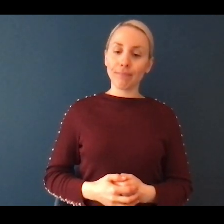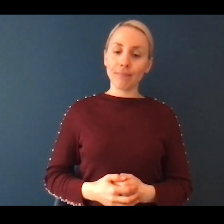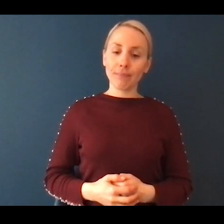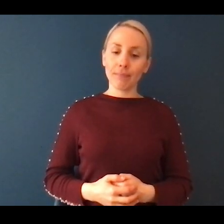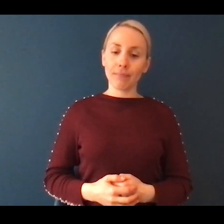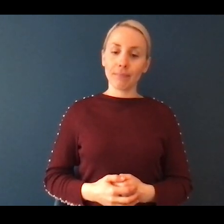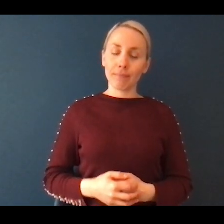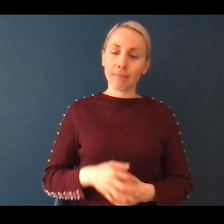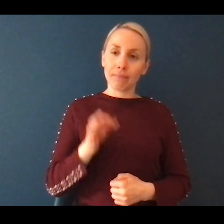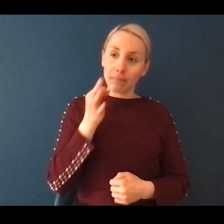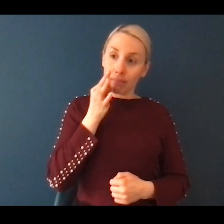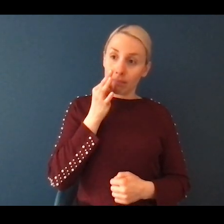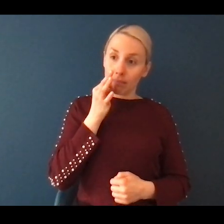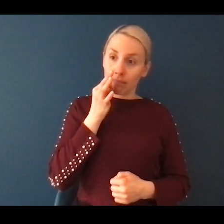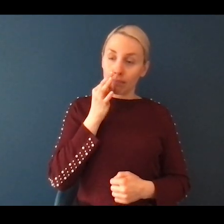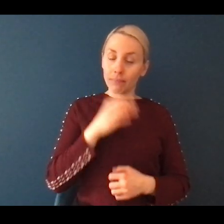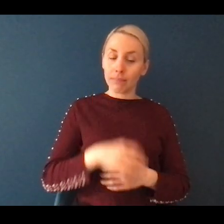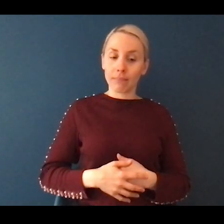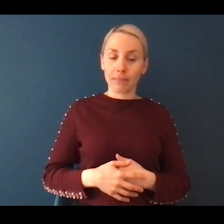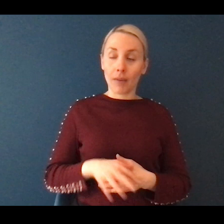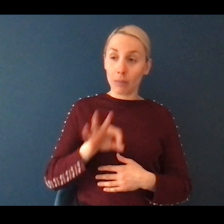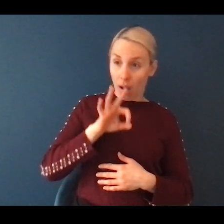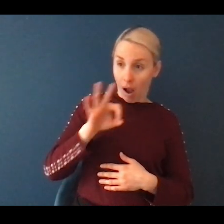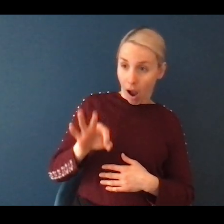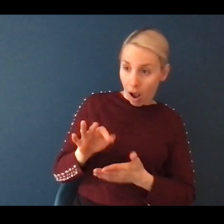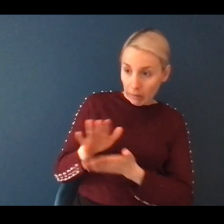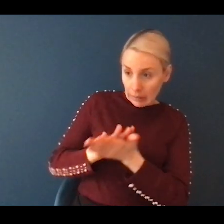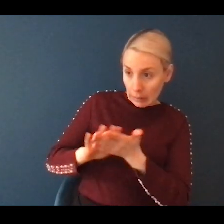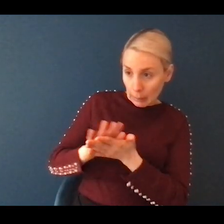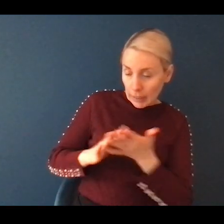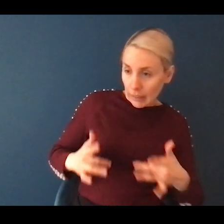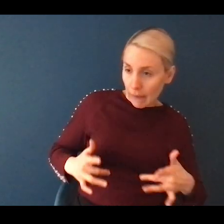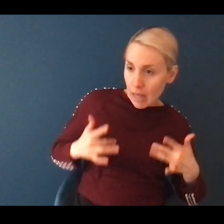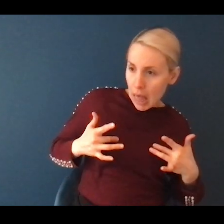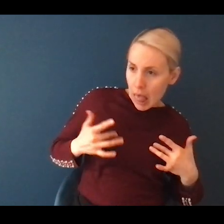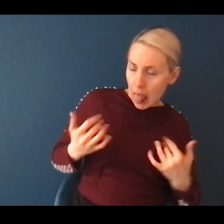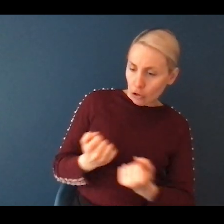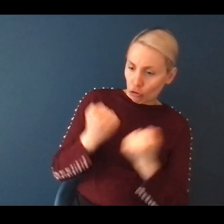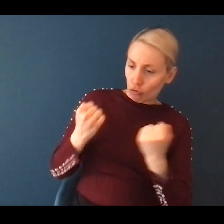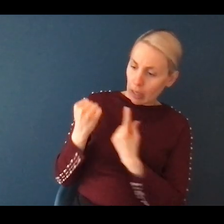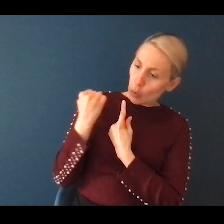doing it do you feel like it strengthened your ability to apply for funding in future.